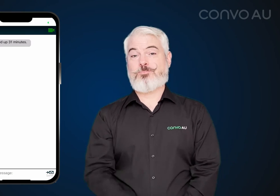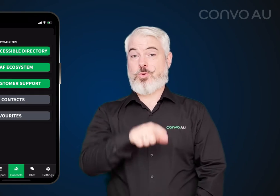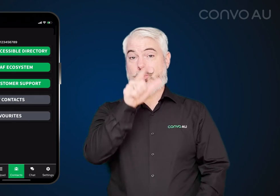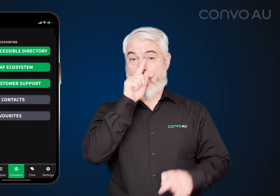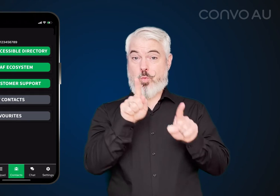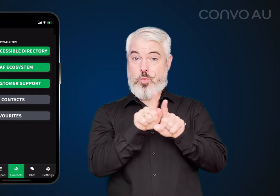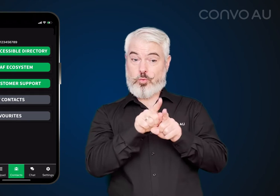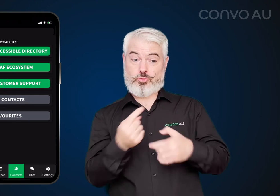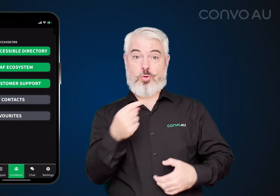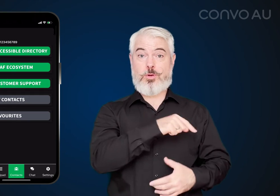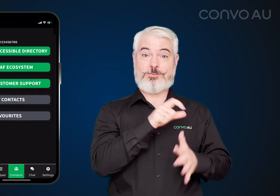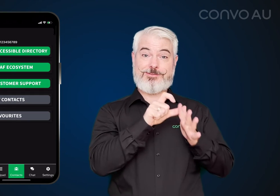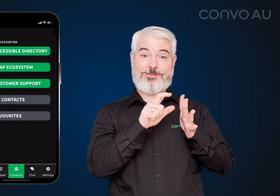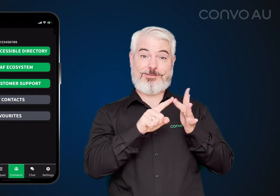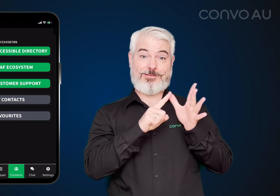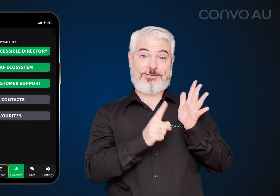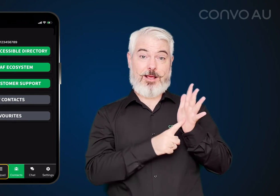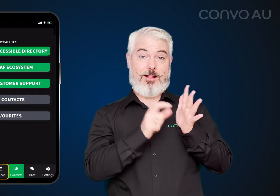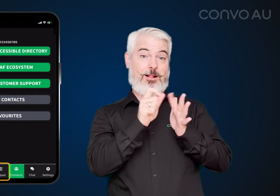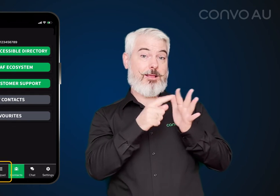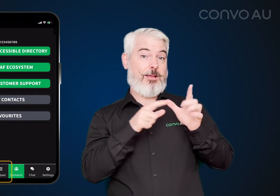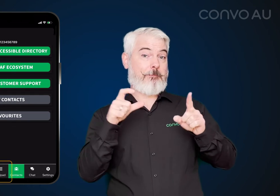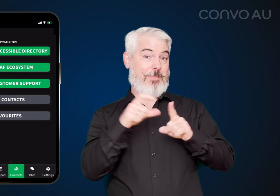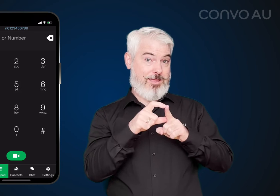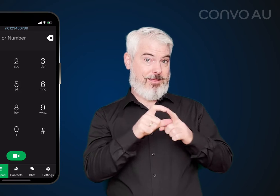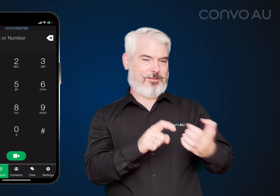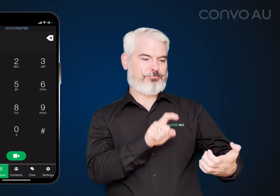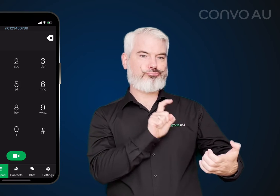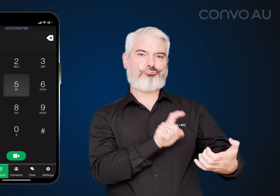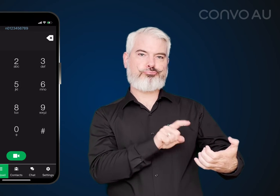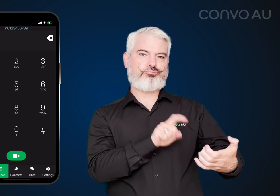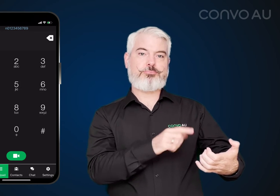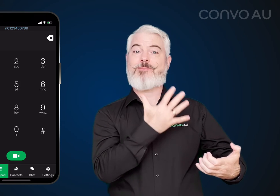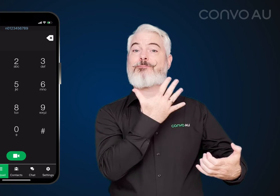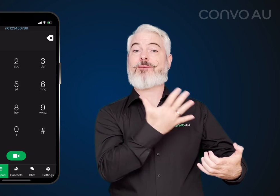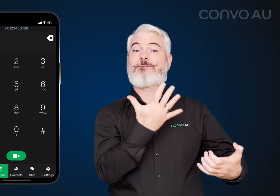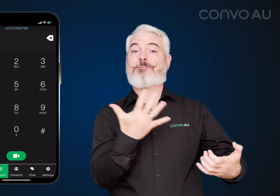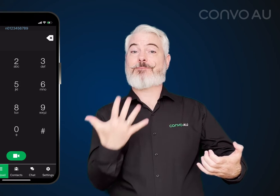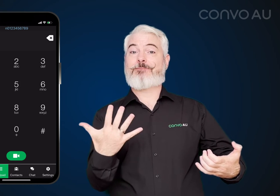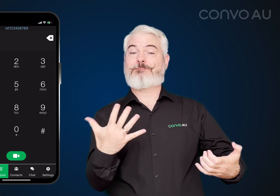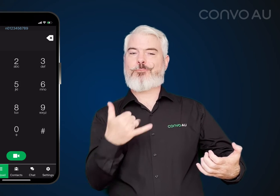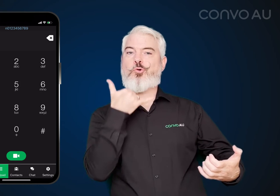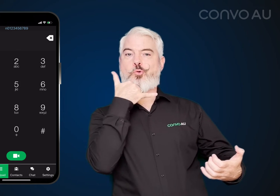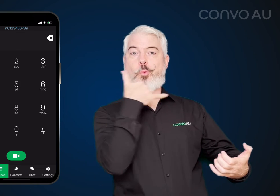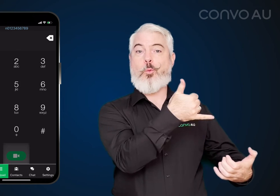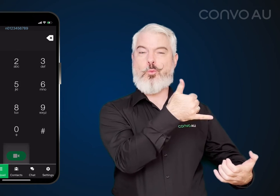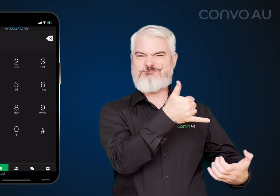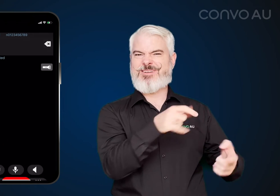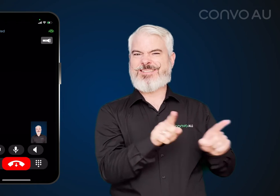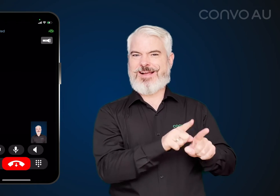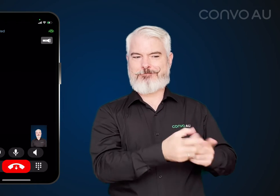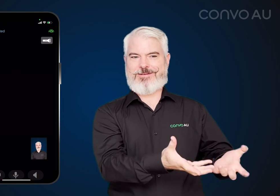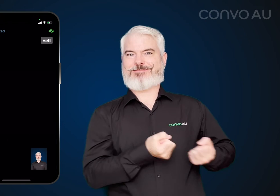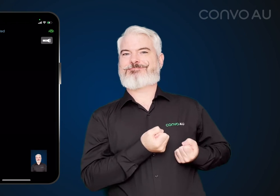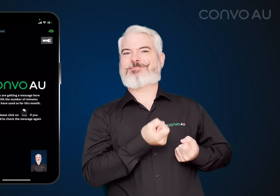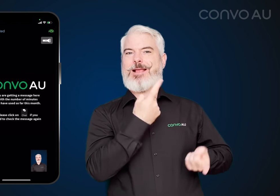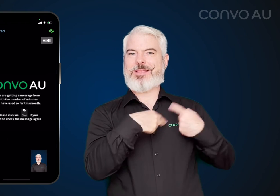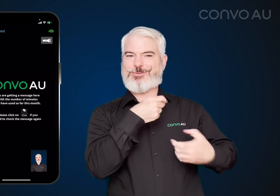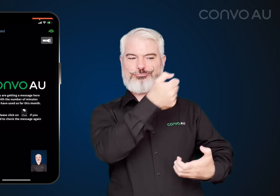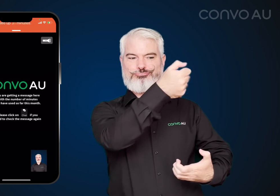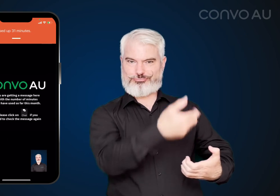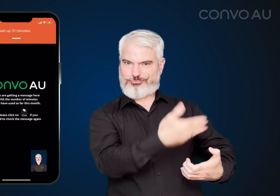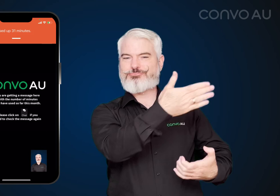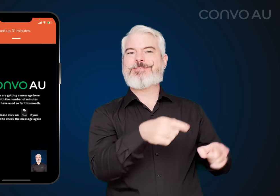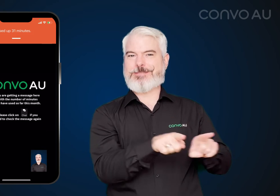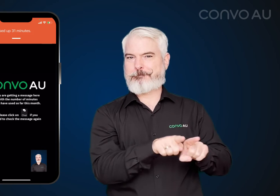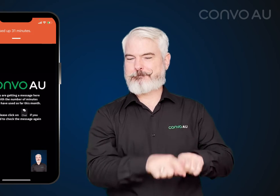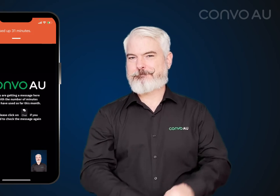You can also dial “555” in the Dial Pad to get the same message.